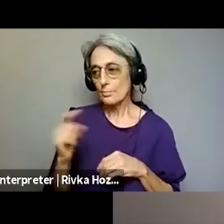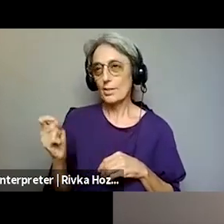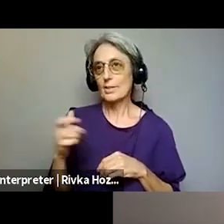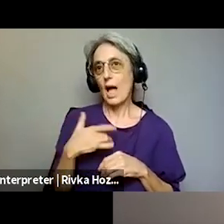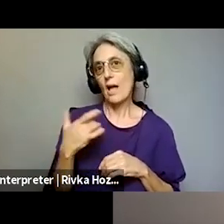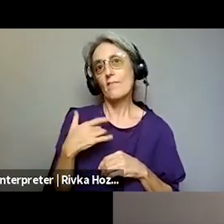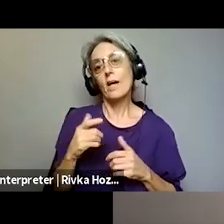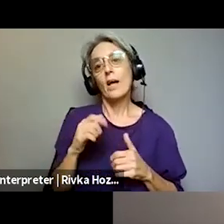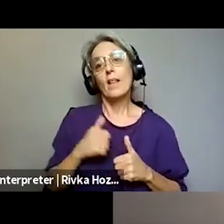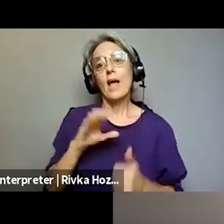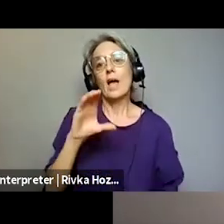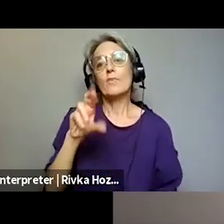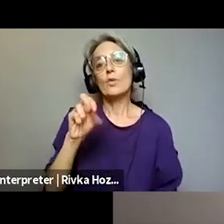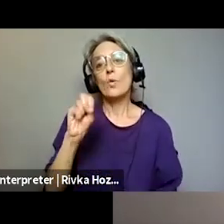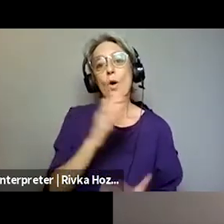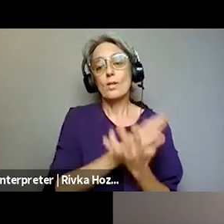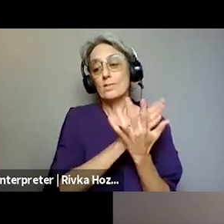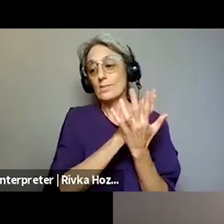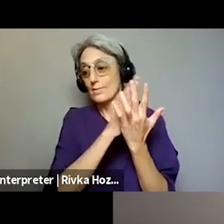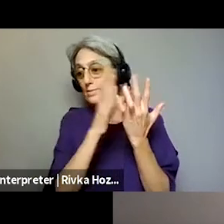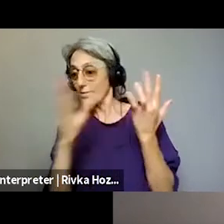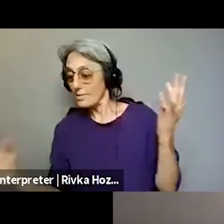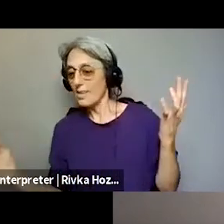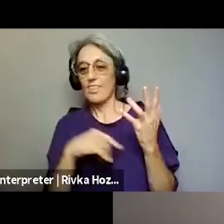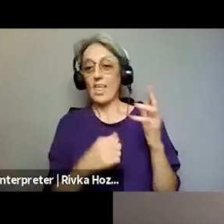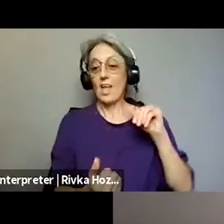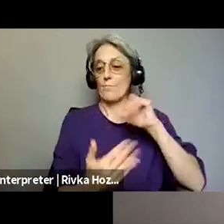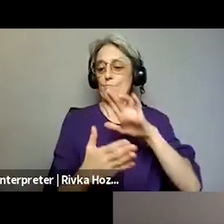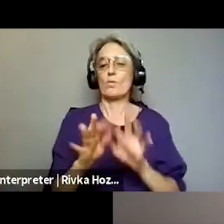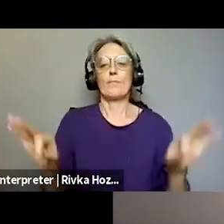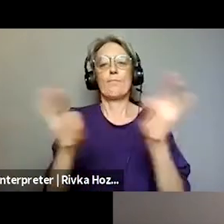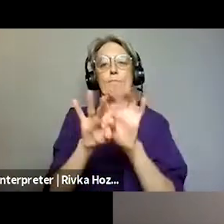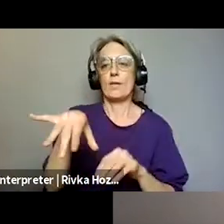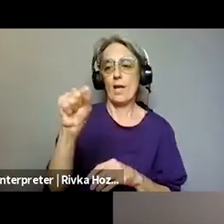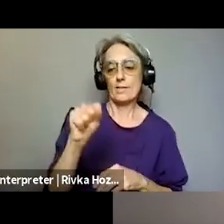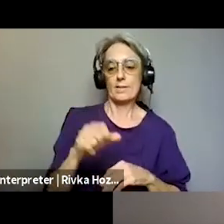is so important and also that’s one of the things I really appreciated and NIHCD